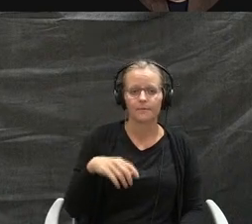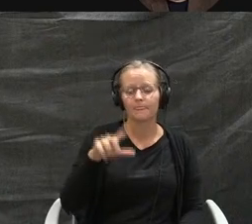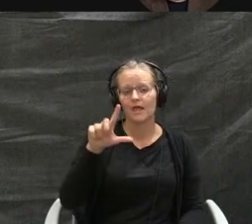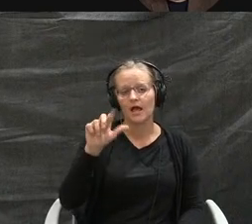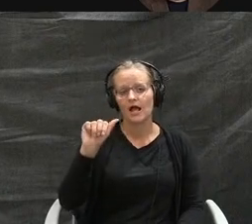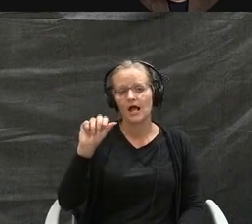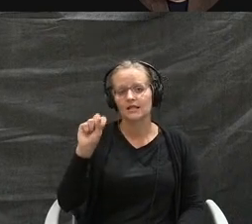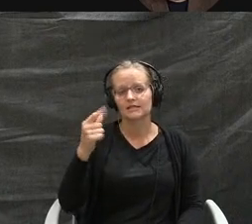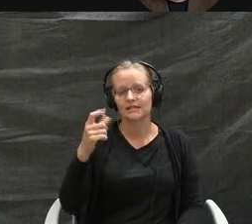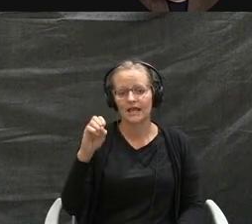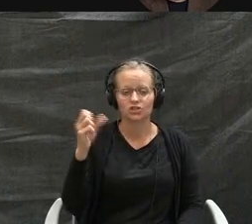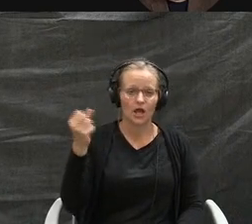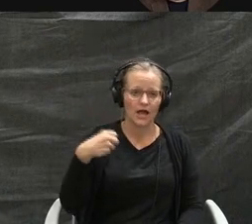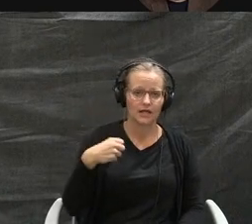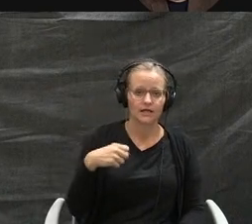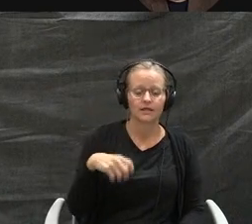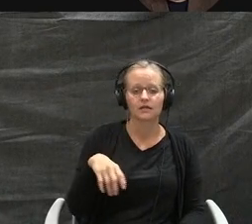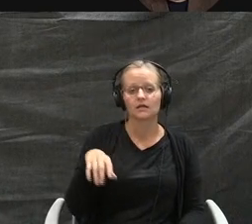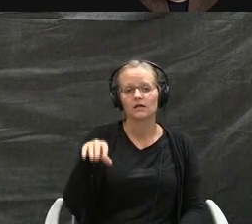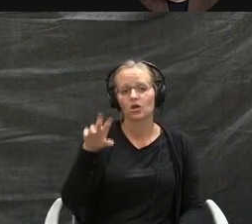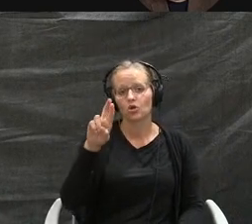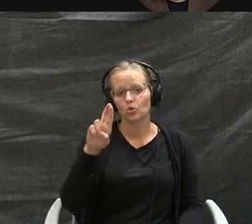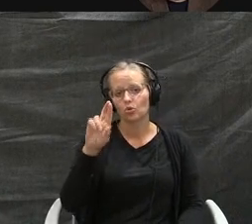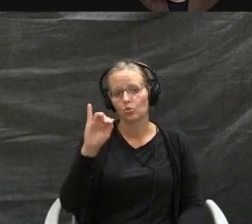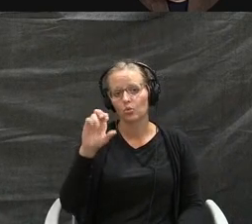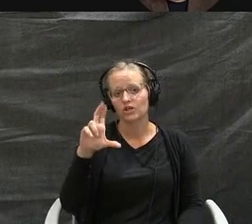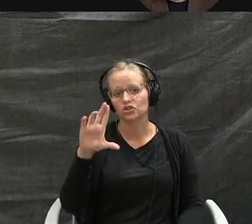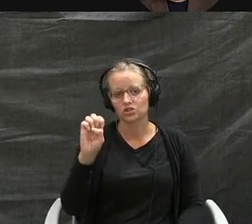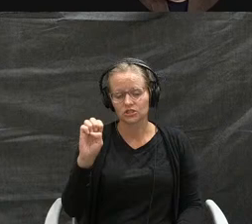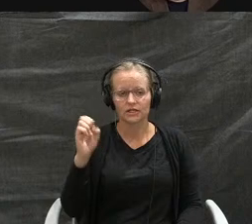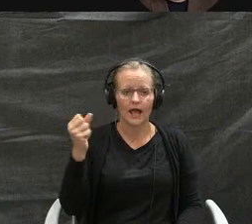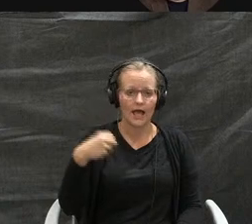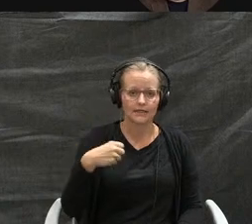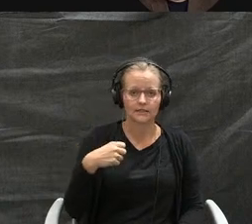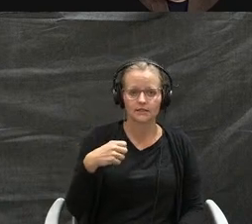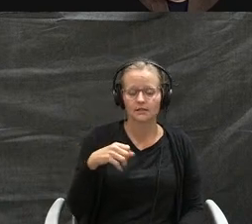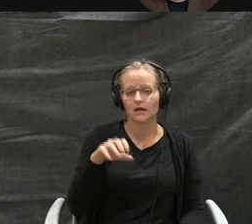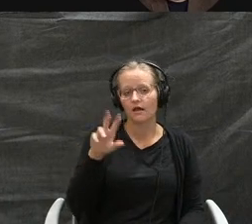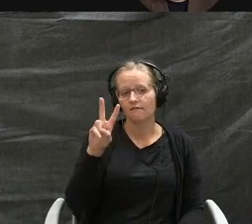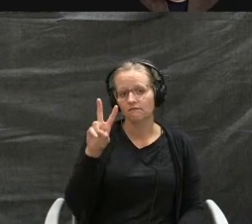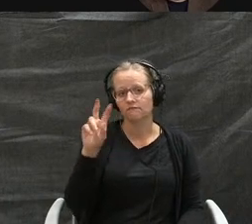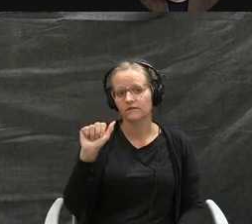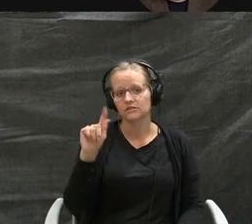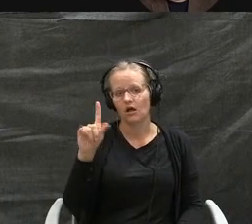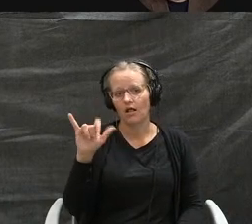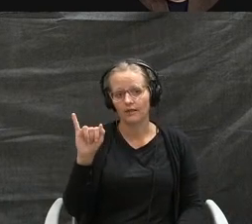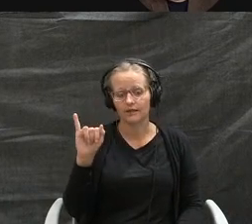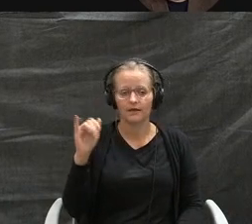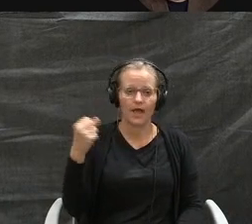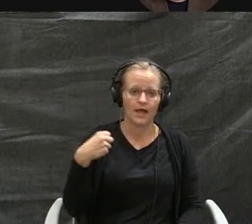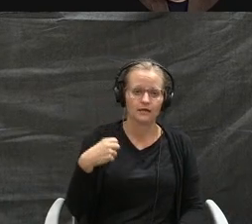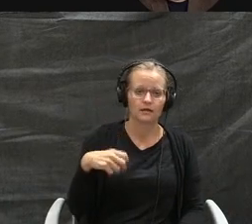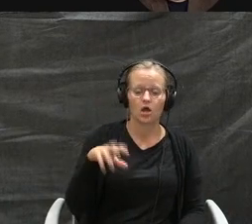I remember Richie. I remember Vitaly. I remember Wagner.